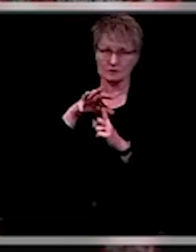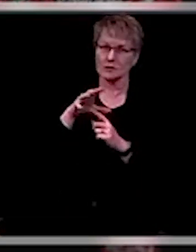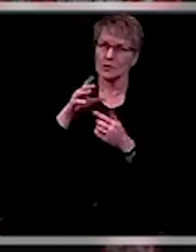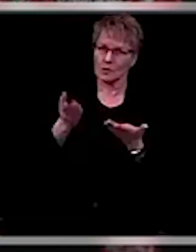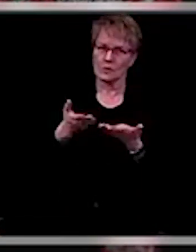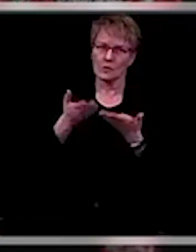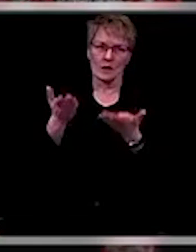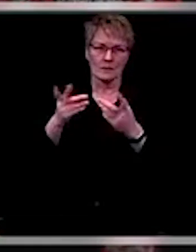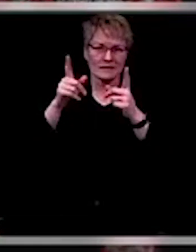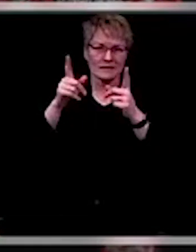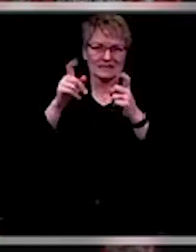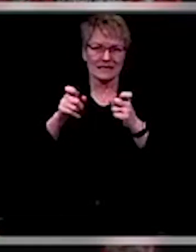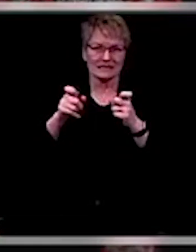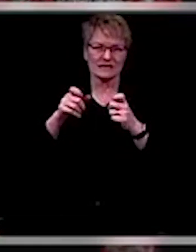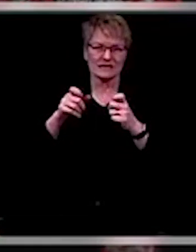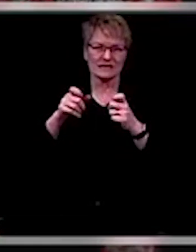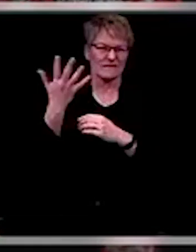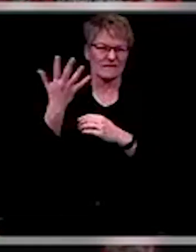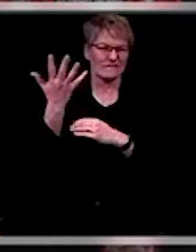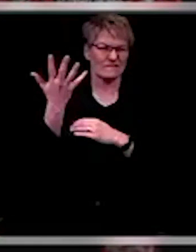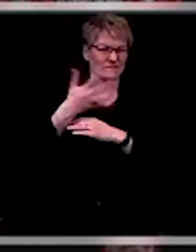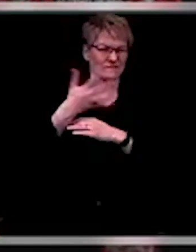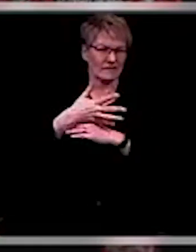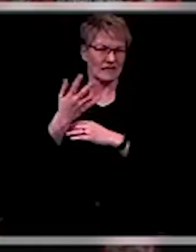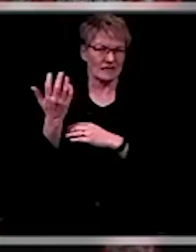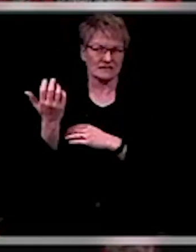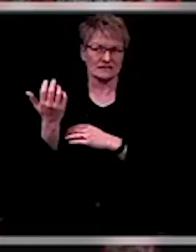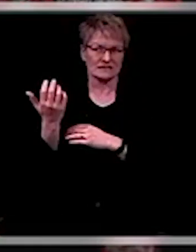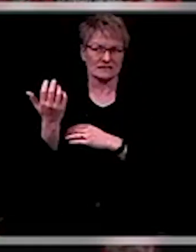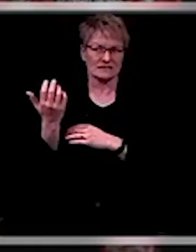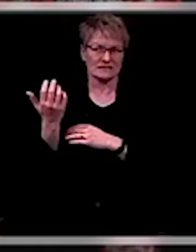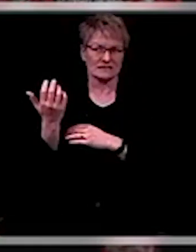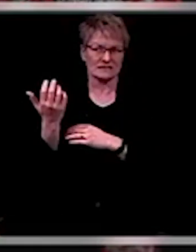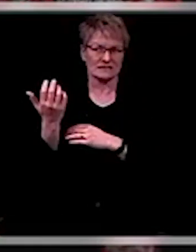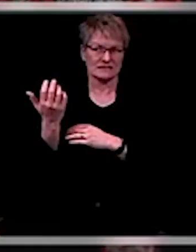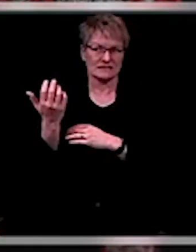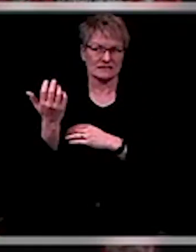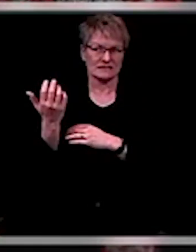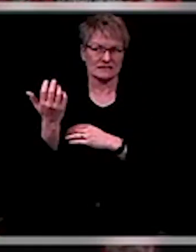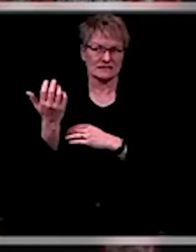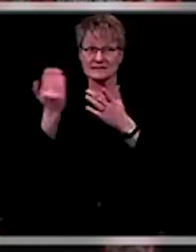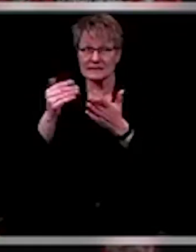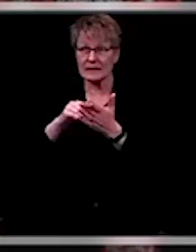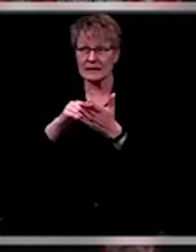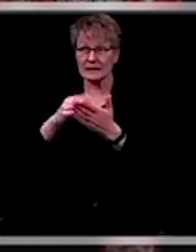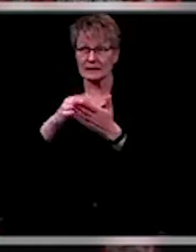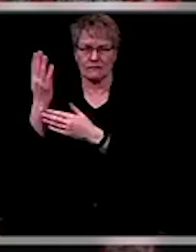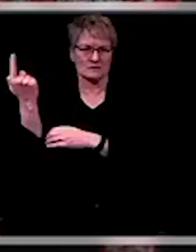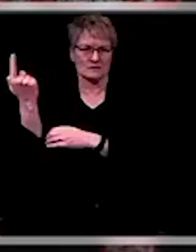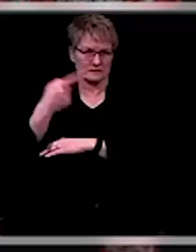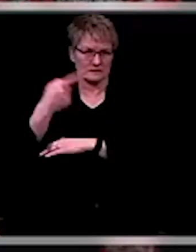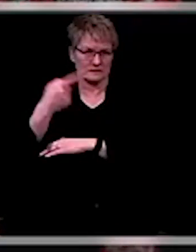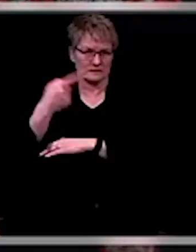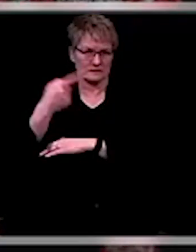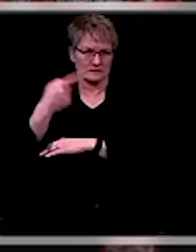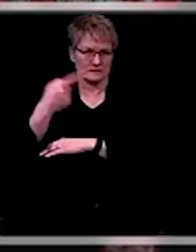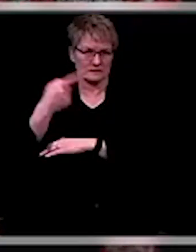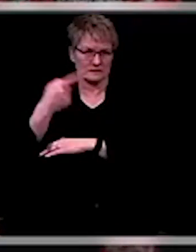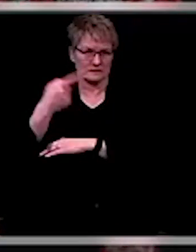And then at 14 days as well. Those seem to be about the right timeframe for picking up the virus